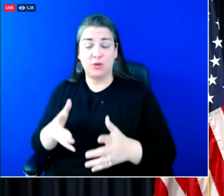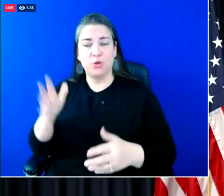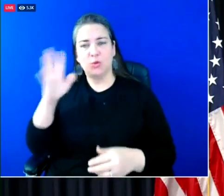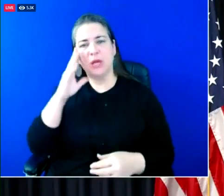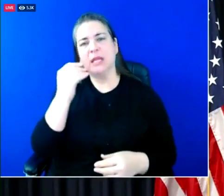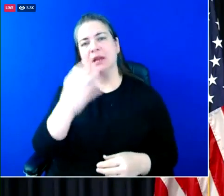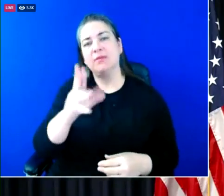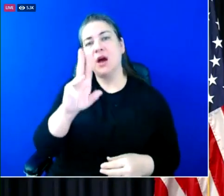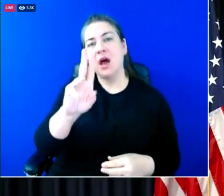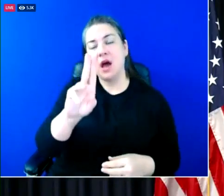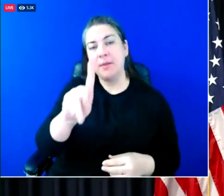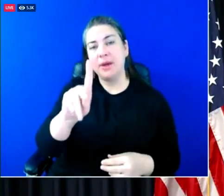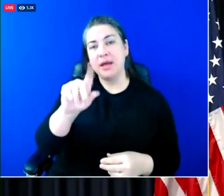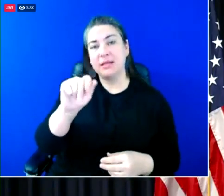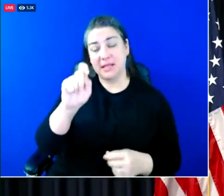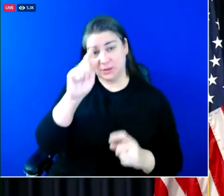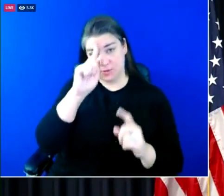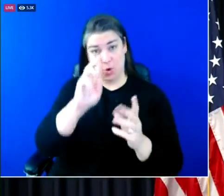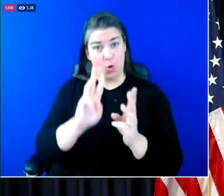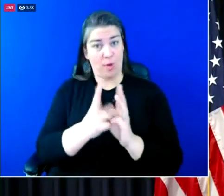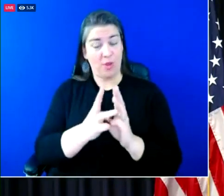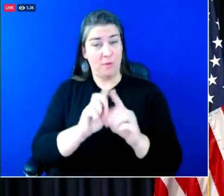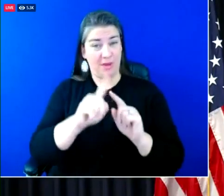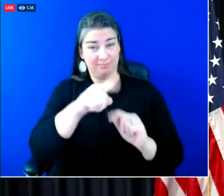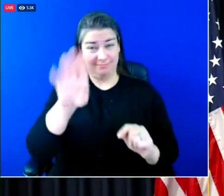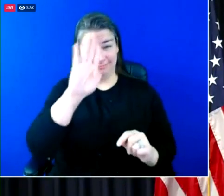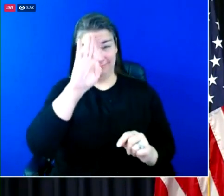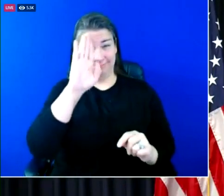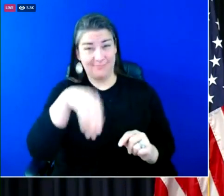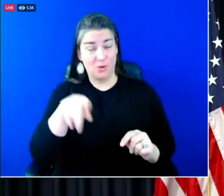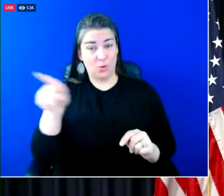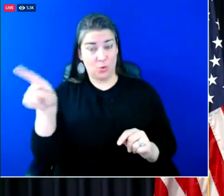but we know this winter storm is forecast to produce freezing rain,